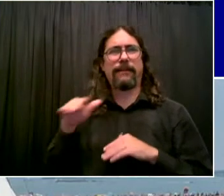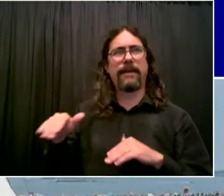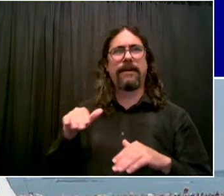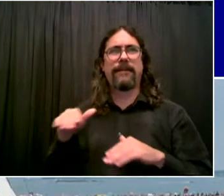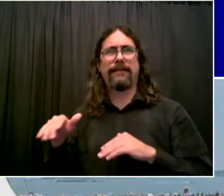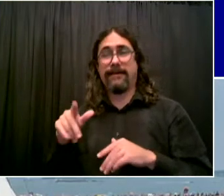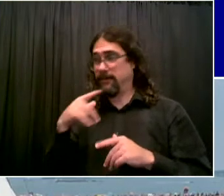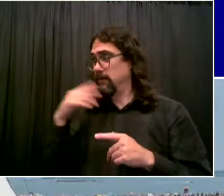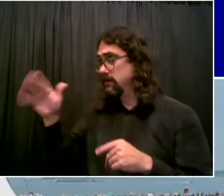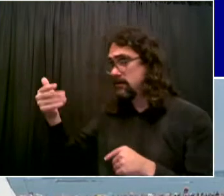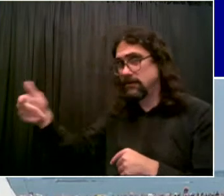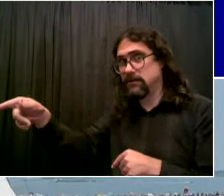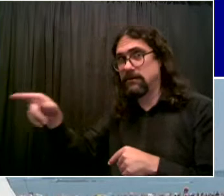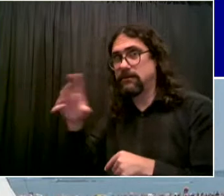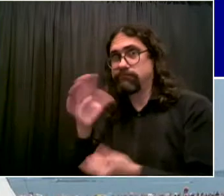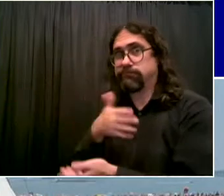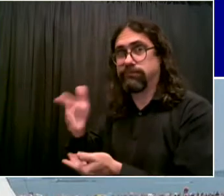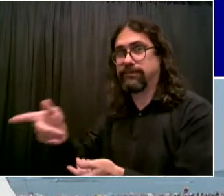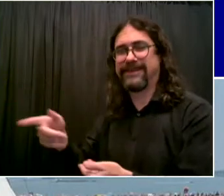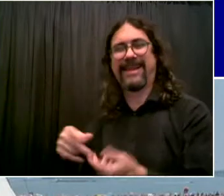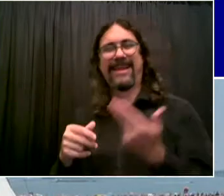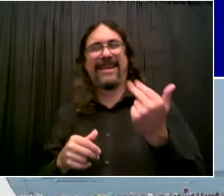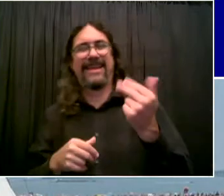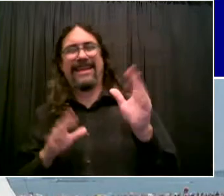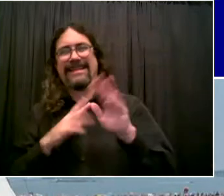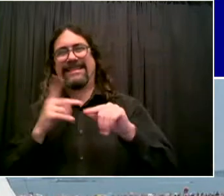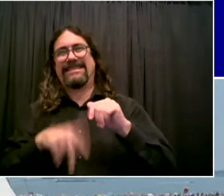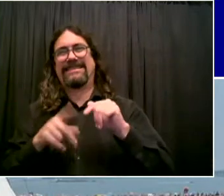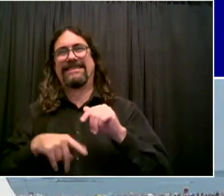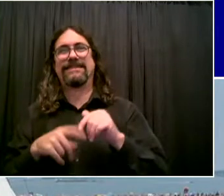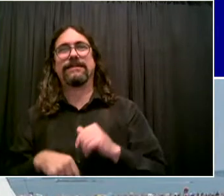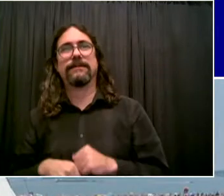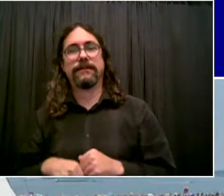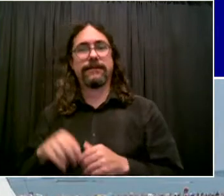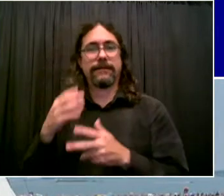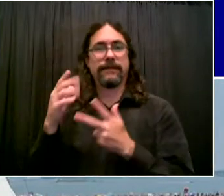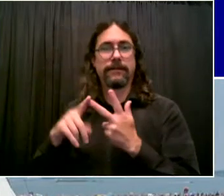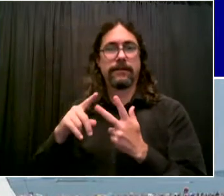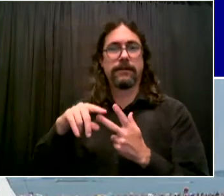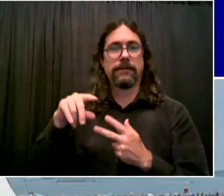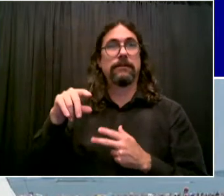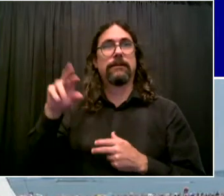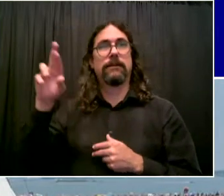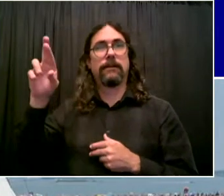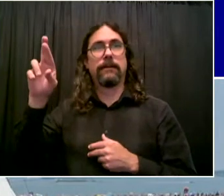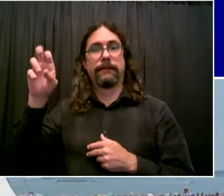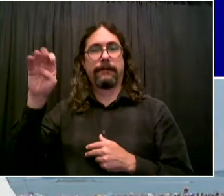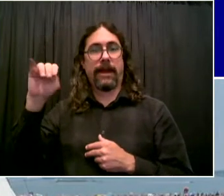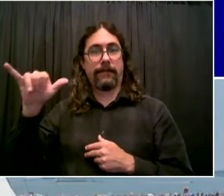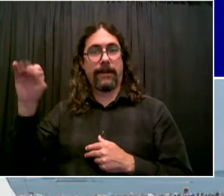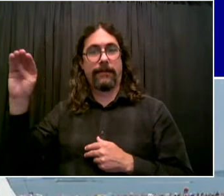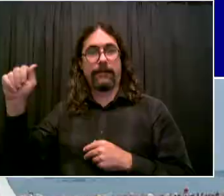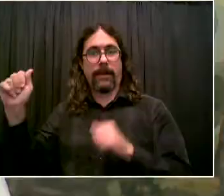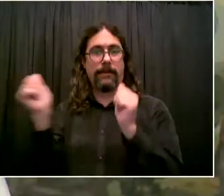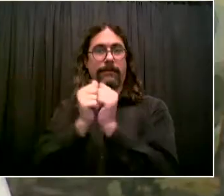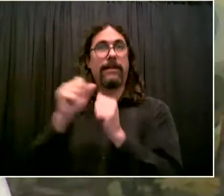YOU SAMPLE. IT'S YOUR SHOW.